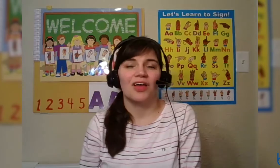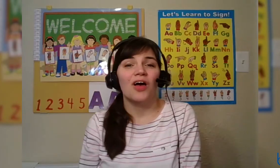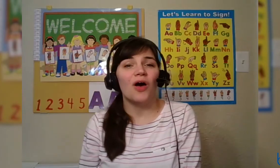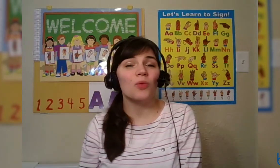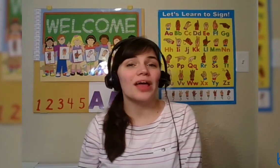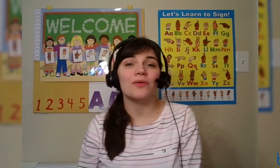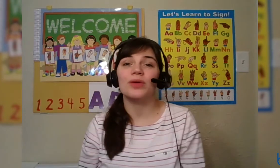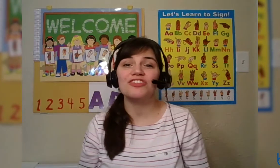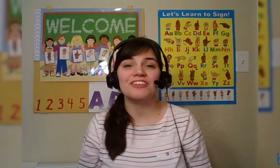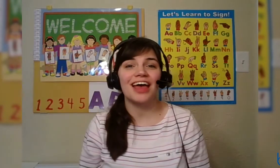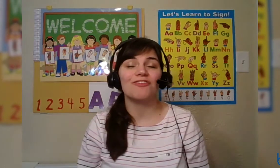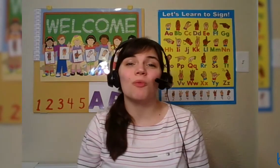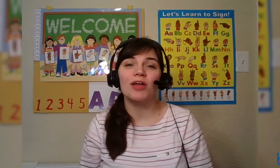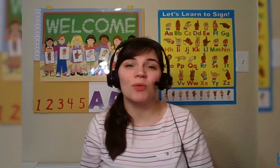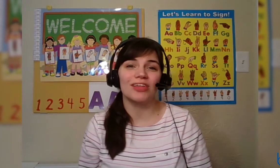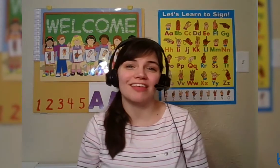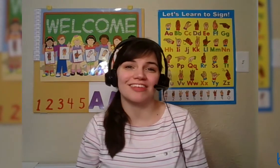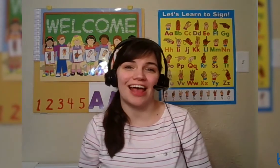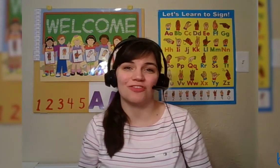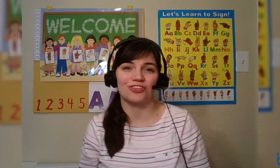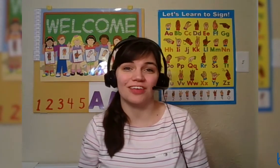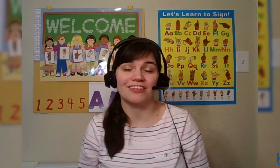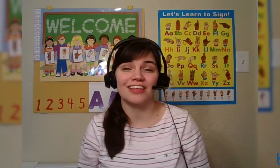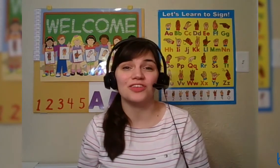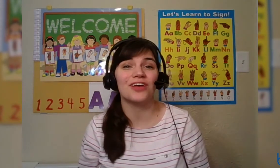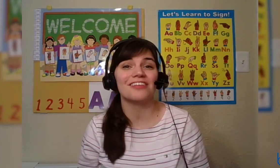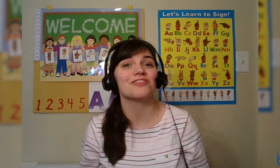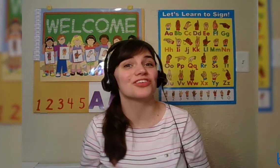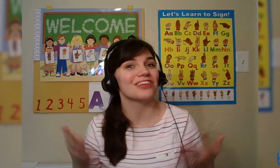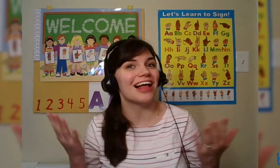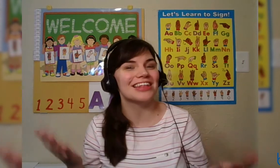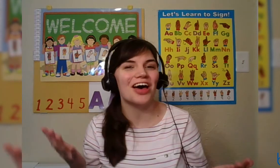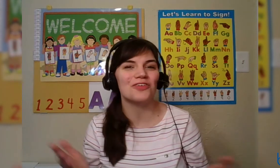Alright, we just have one more lesson after this and you guys have learned a lot of